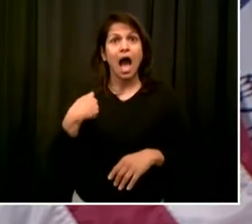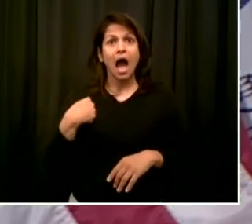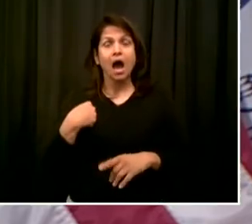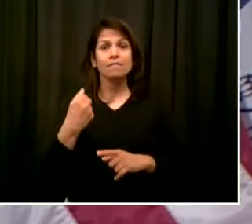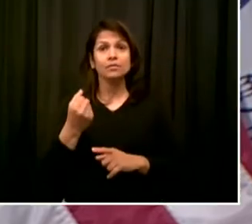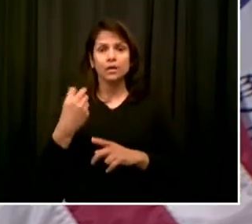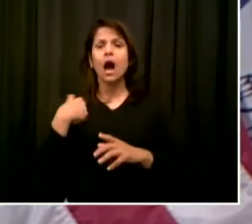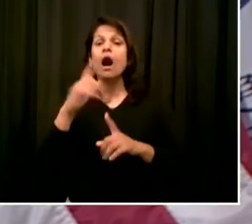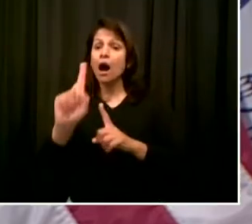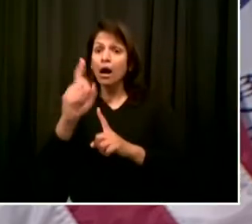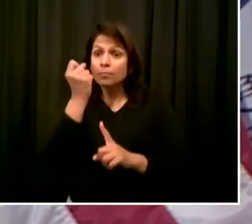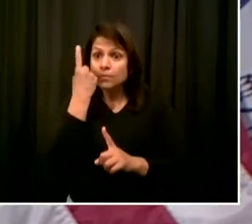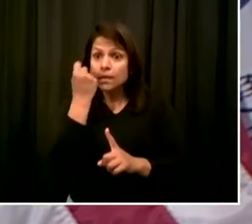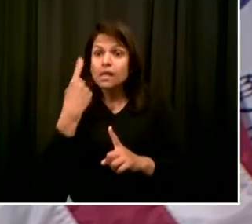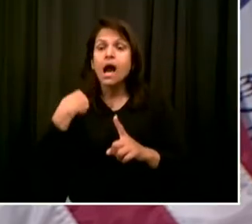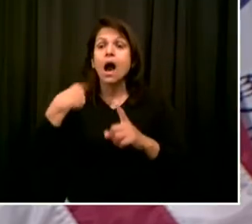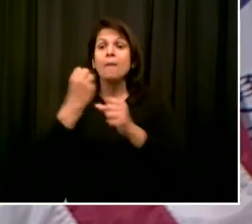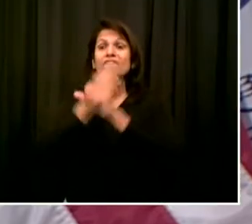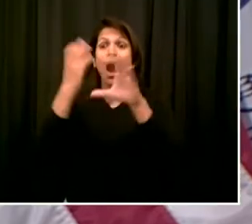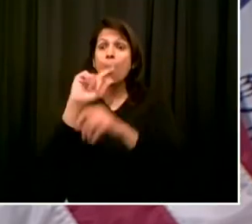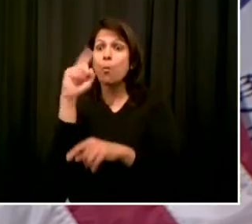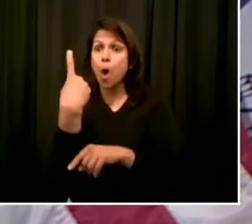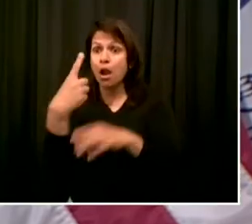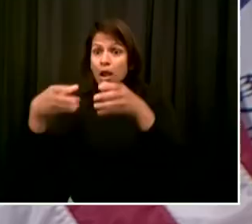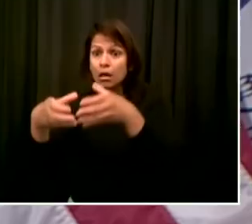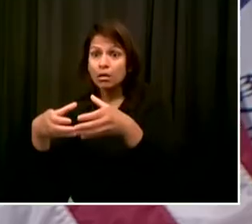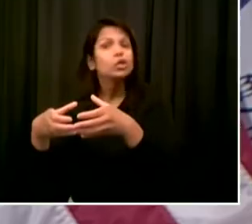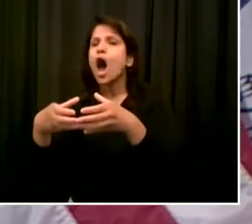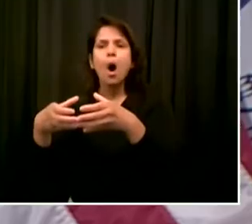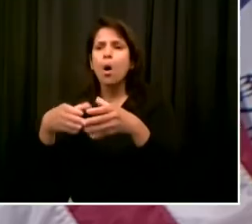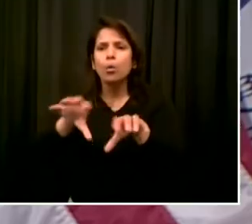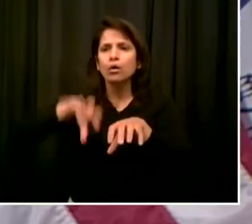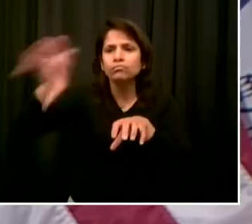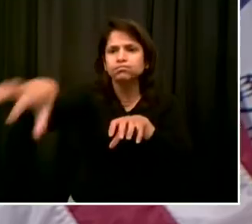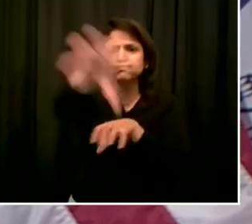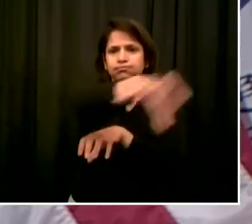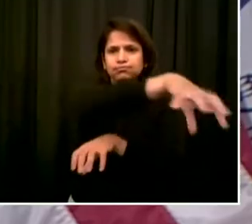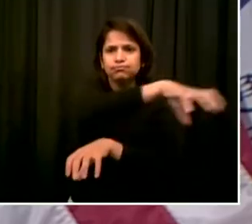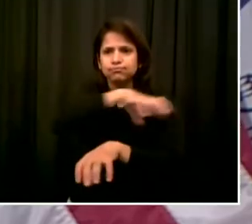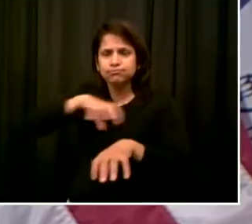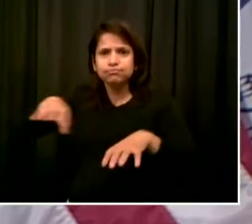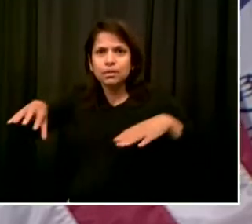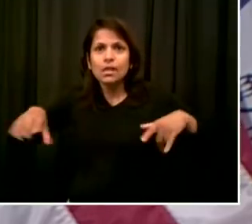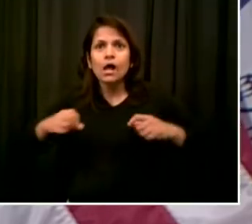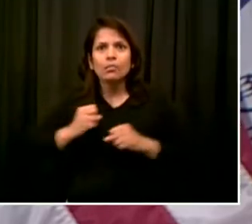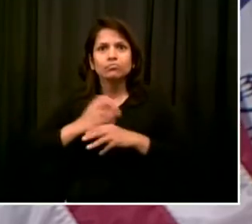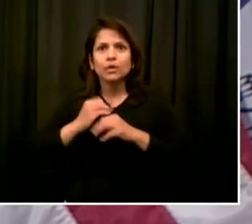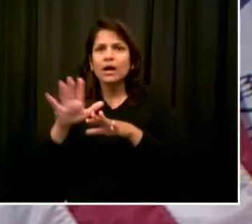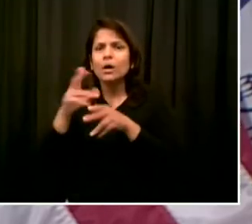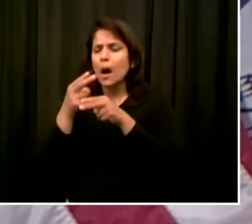I THOUGHT IT WAS RIGHT. WE LLWI AHVE LOATCIONS AND GIVE PEOPLE AN OPPORTUNITY, A VERY